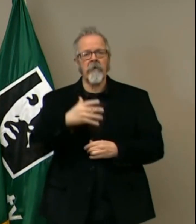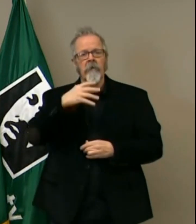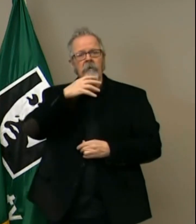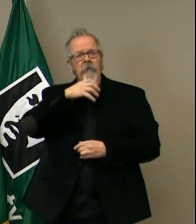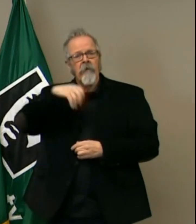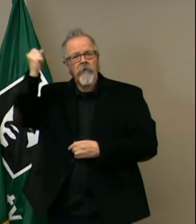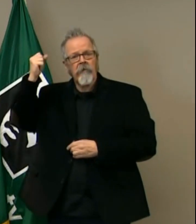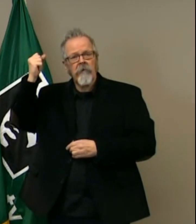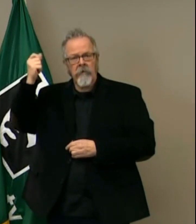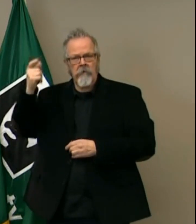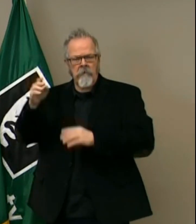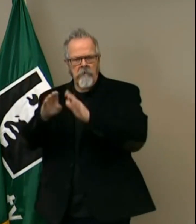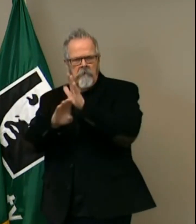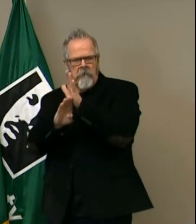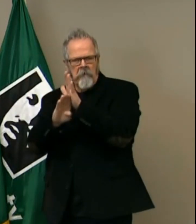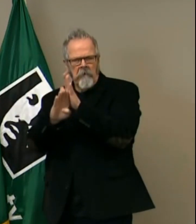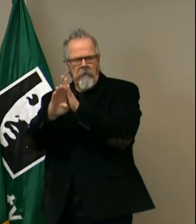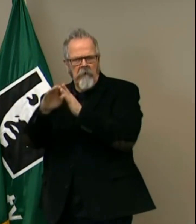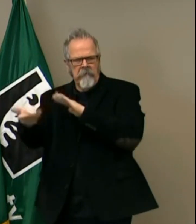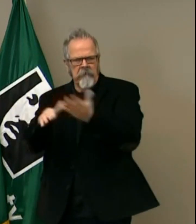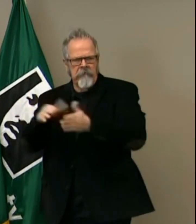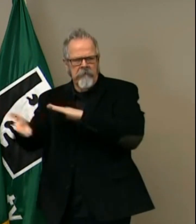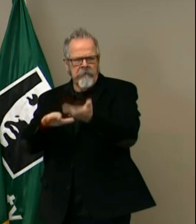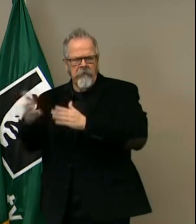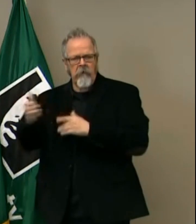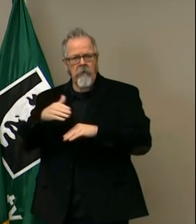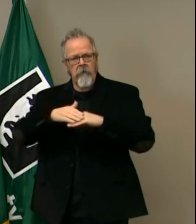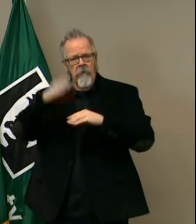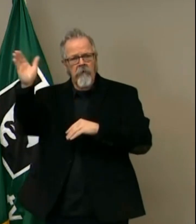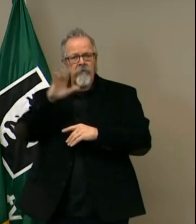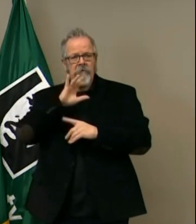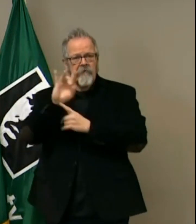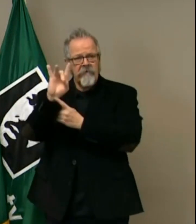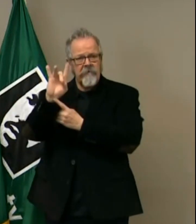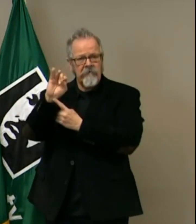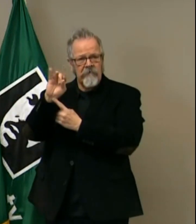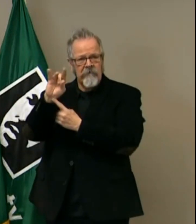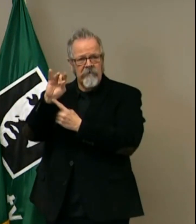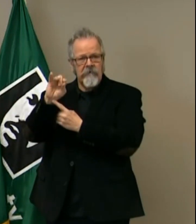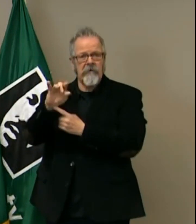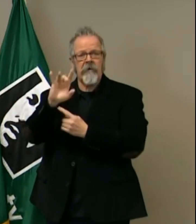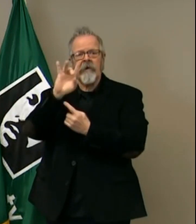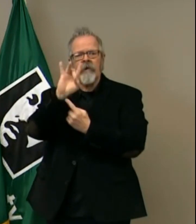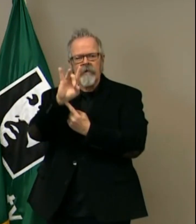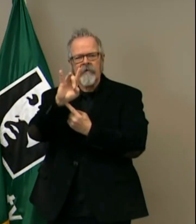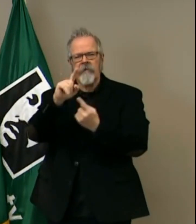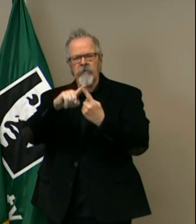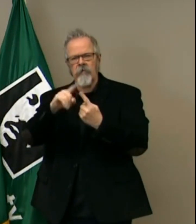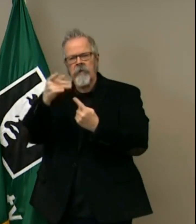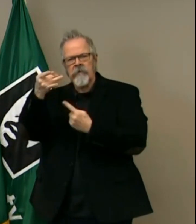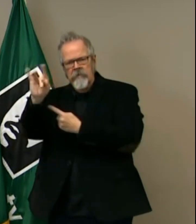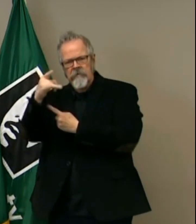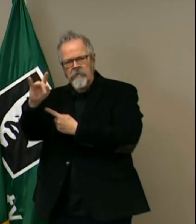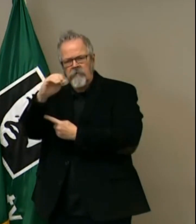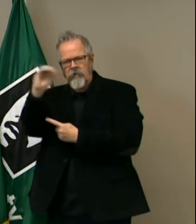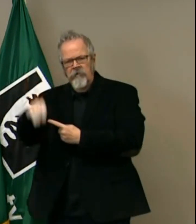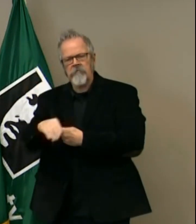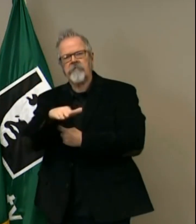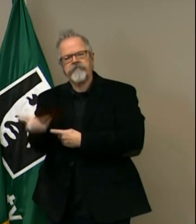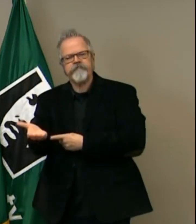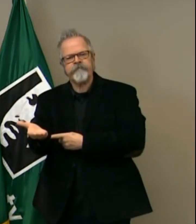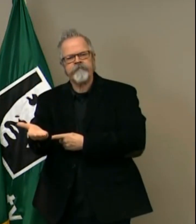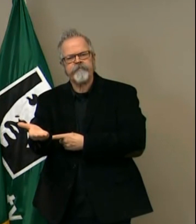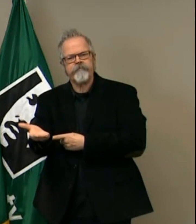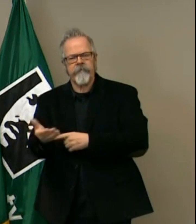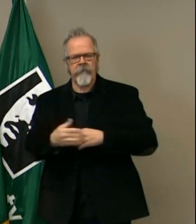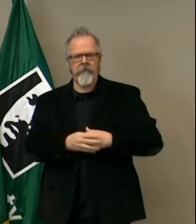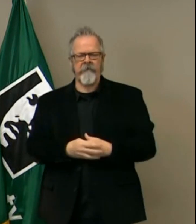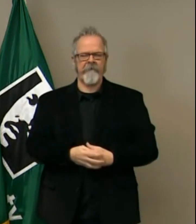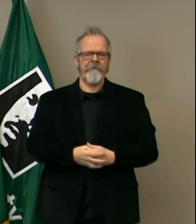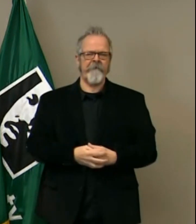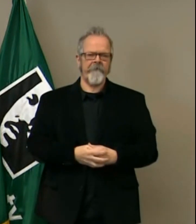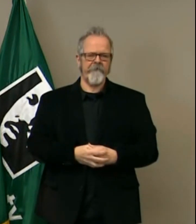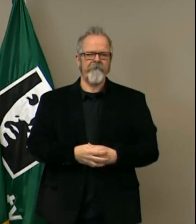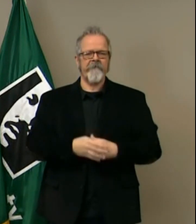from the 70 to 79 provision it is 8% and if you were over 80 it is 14.8 percent